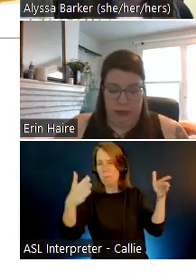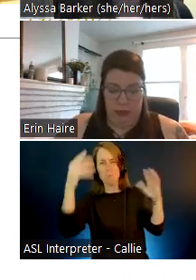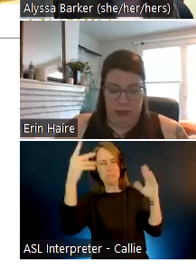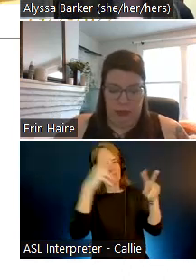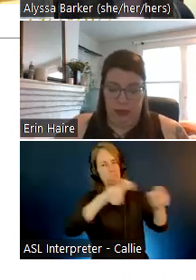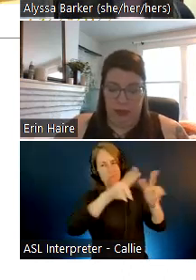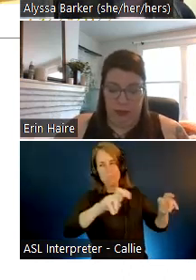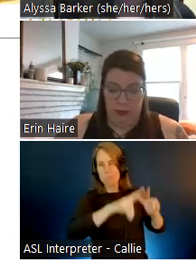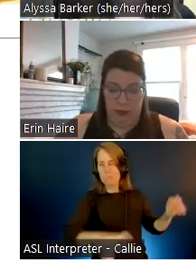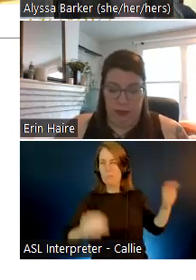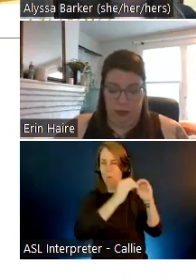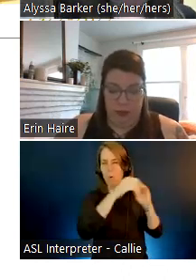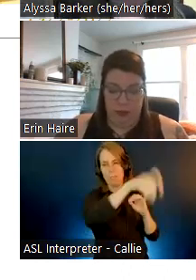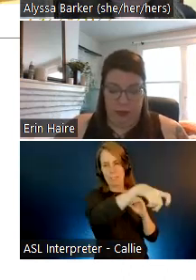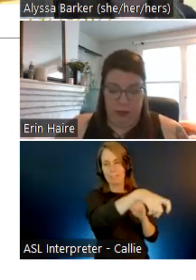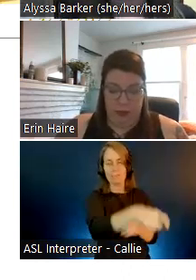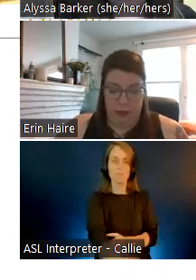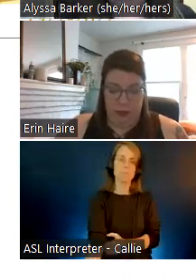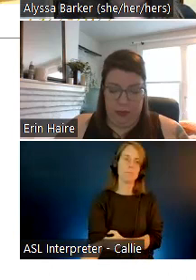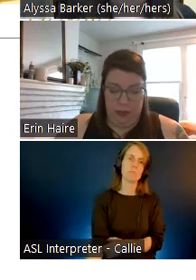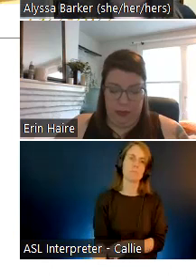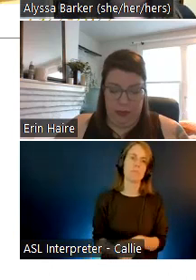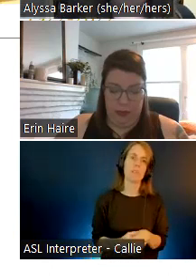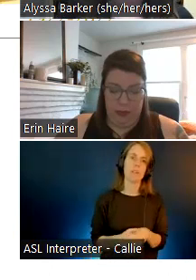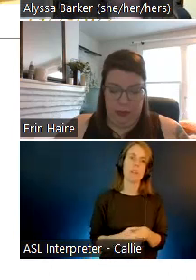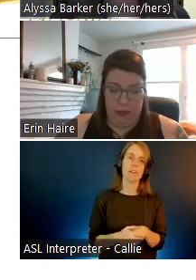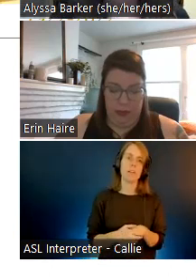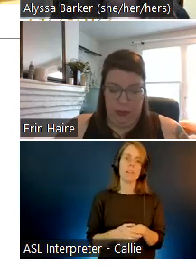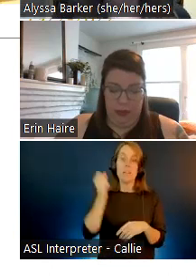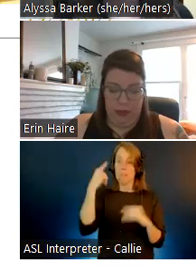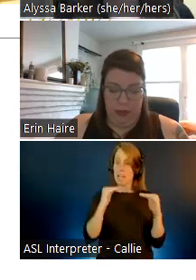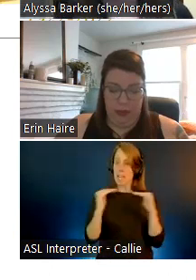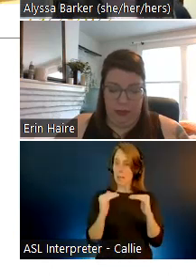um the right to equal opportunity and housing is insured not only by the fair housing act